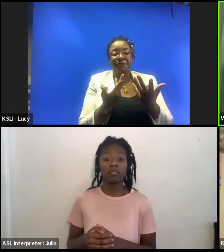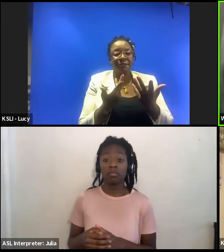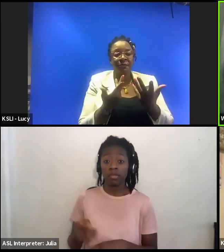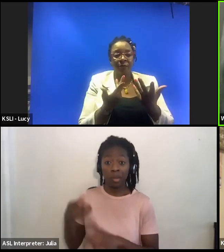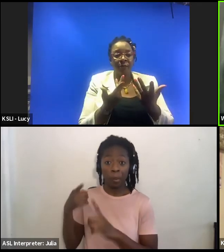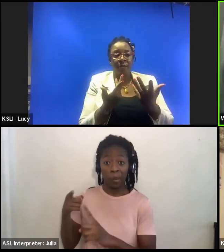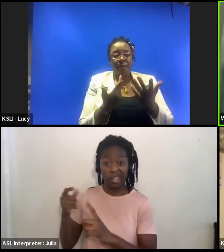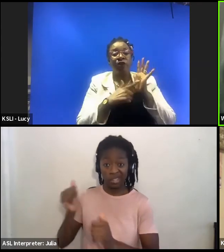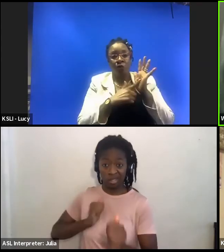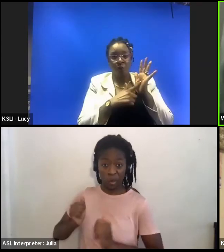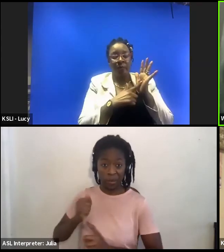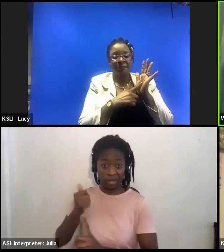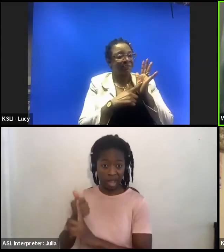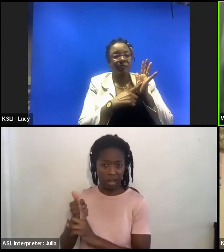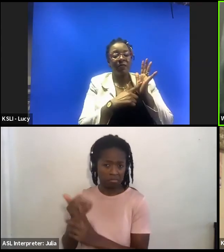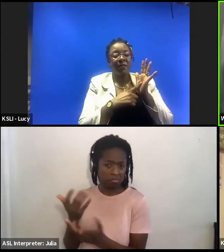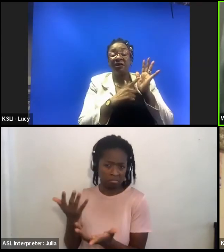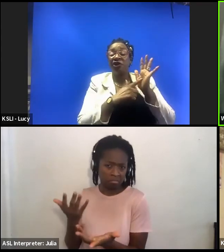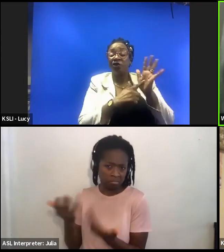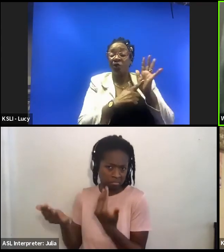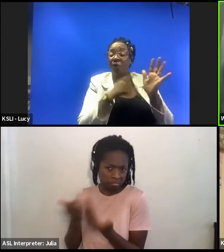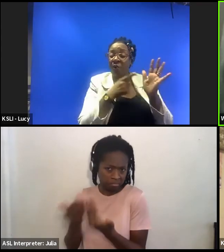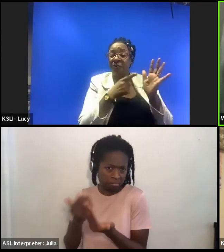The show ended up being whatever it ended up being, it was beautiful.